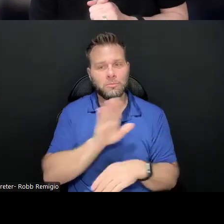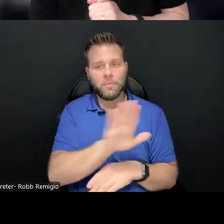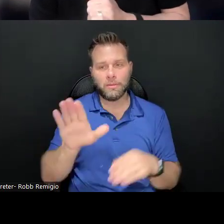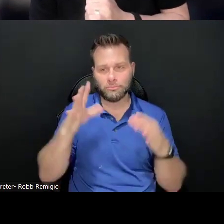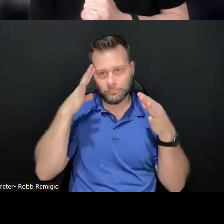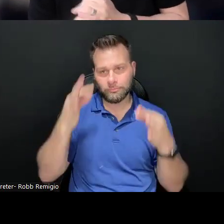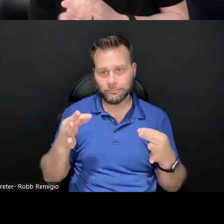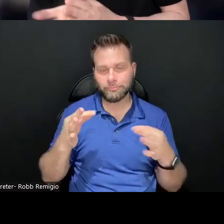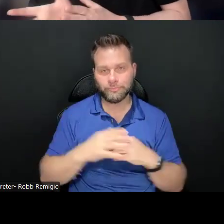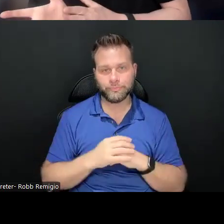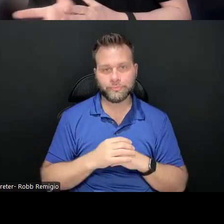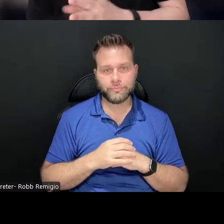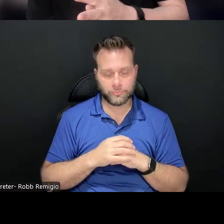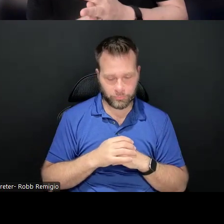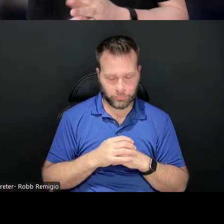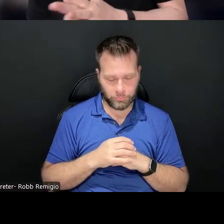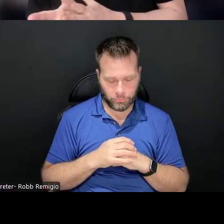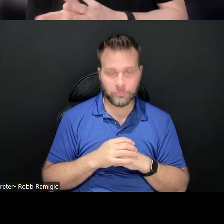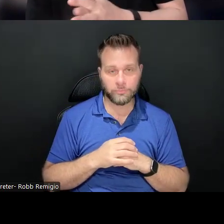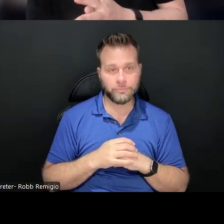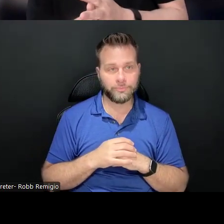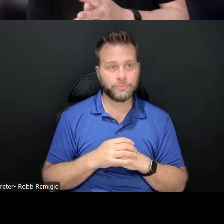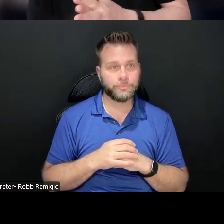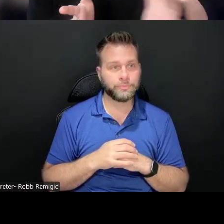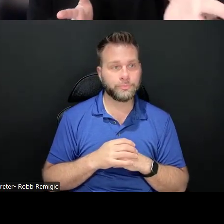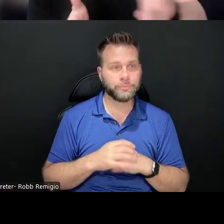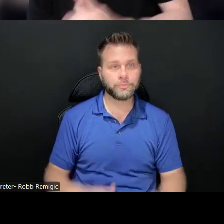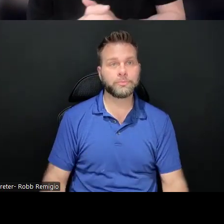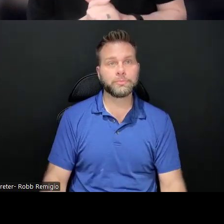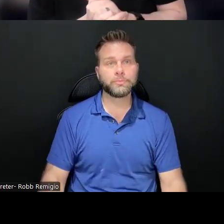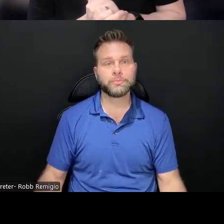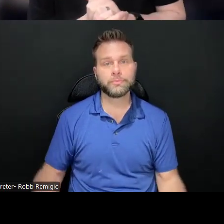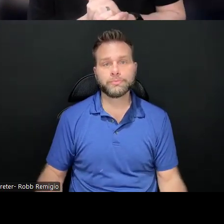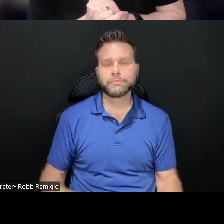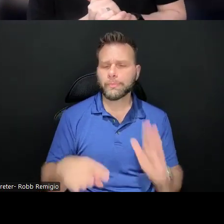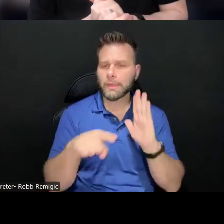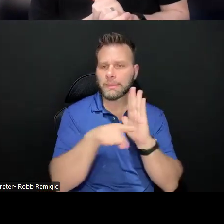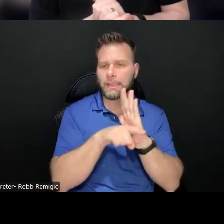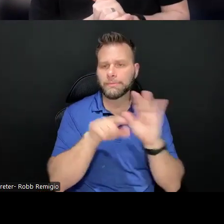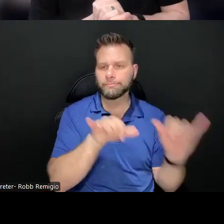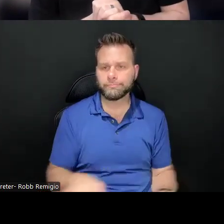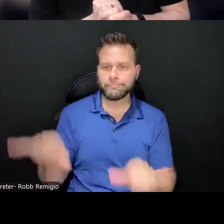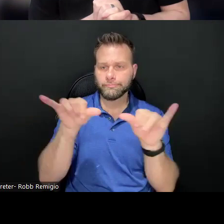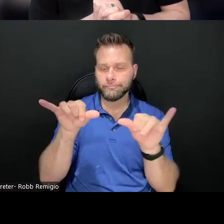Next slide, please. Some stereotypes.